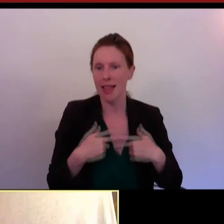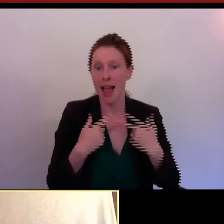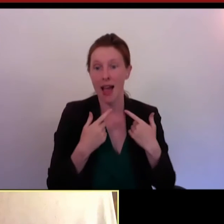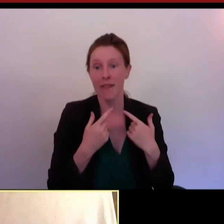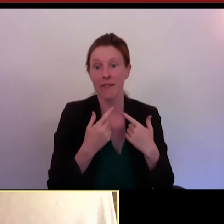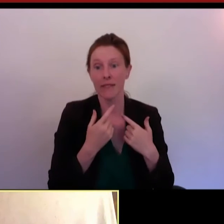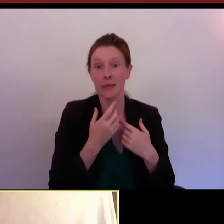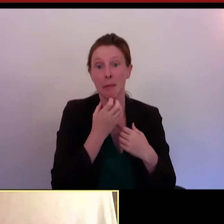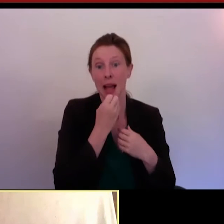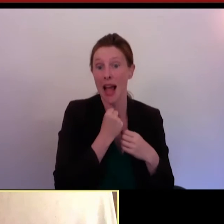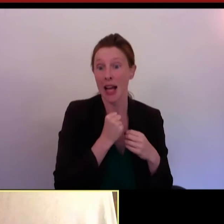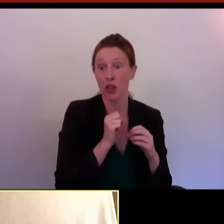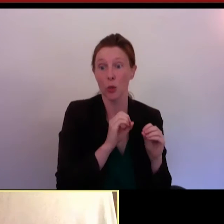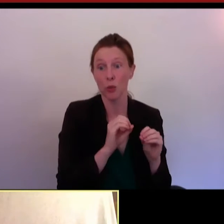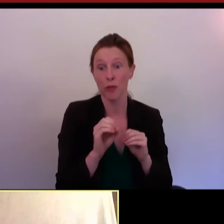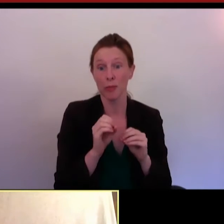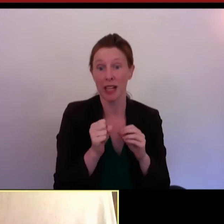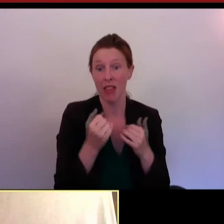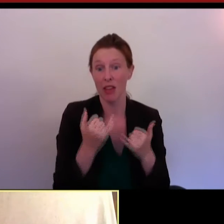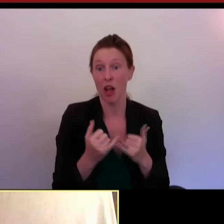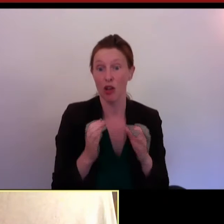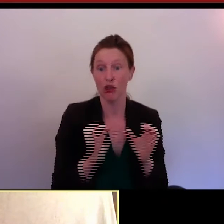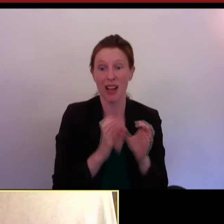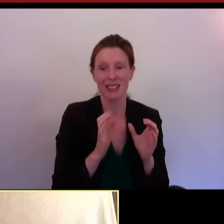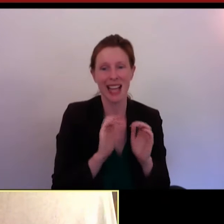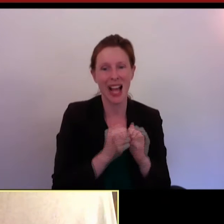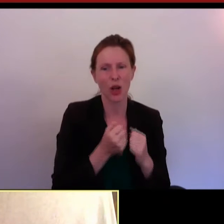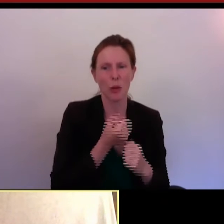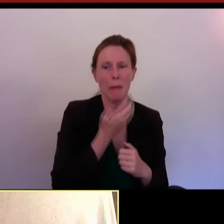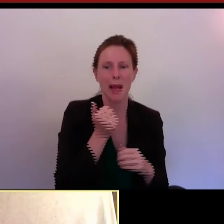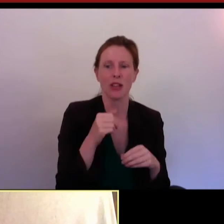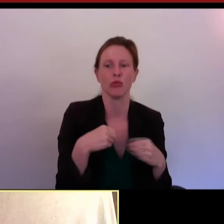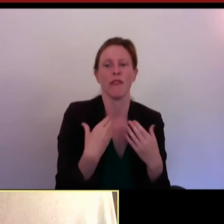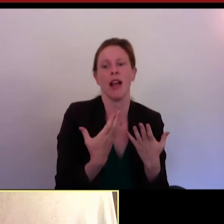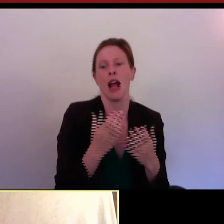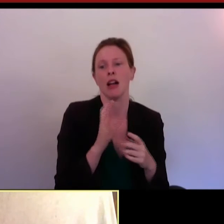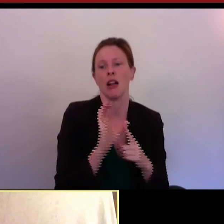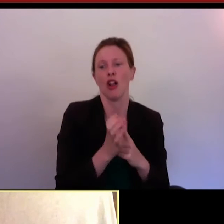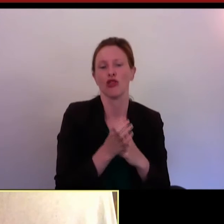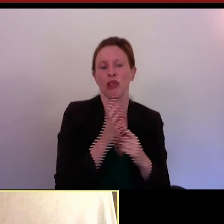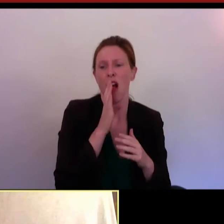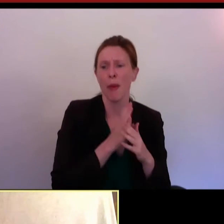Now given the Black Lives Matter, the movement and the crisis that's been happening,